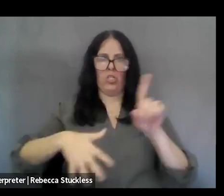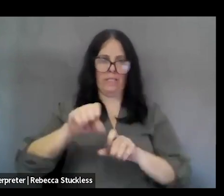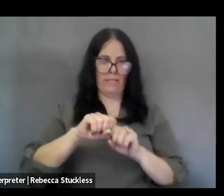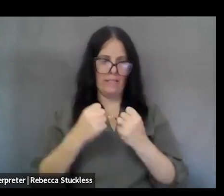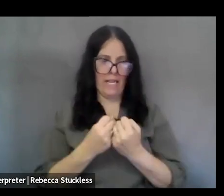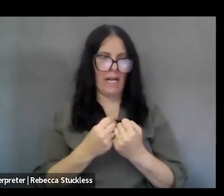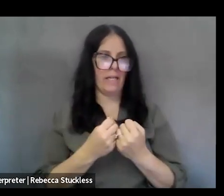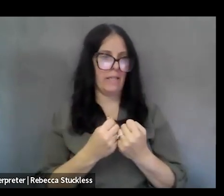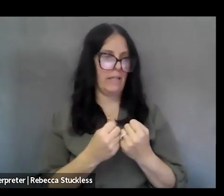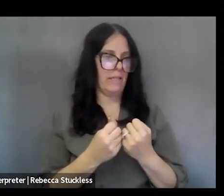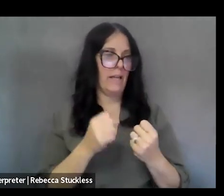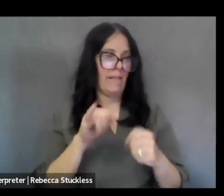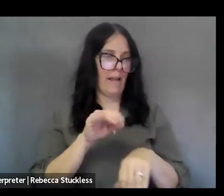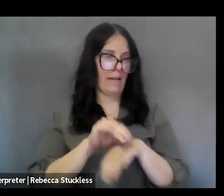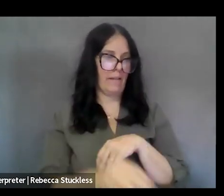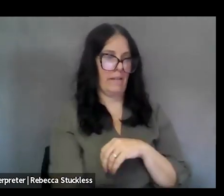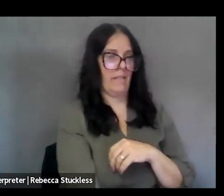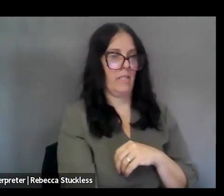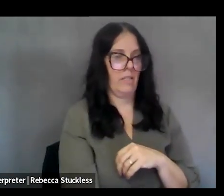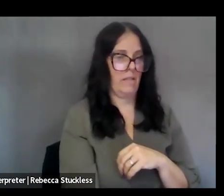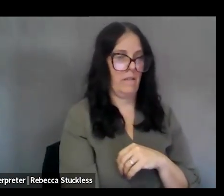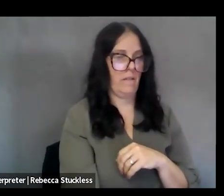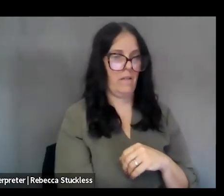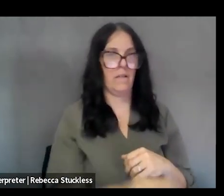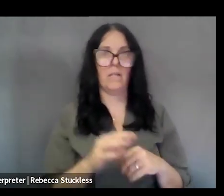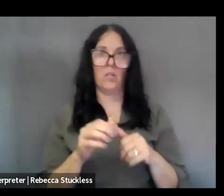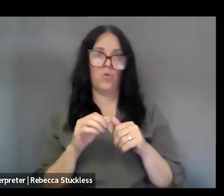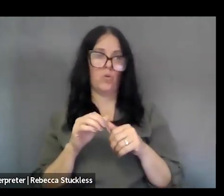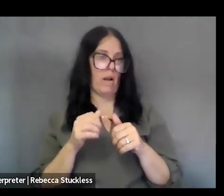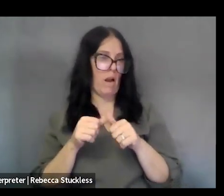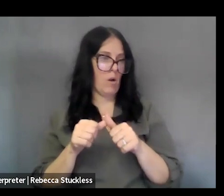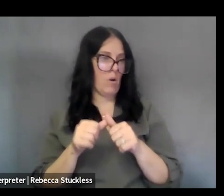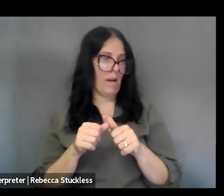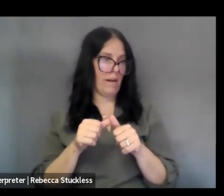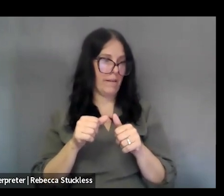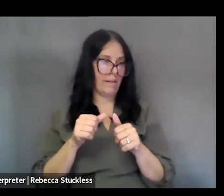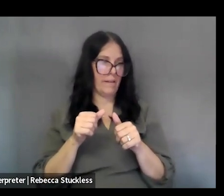contribute to their ongoing influence in our society. She has lived experience as a person